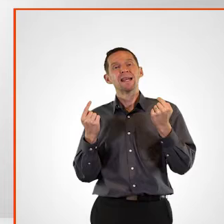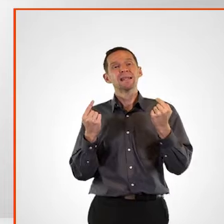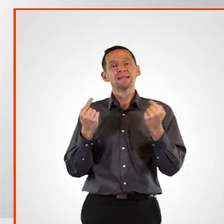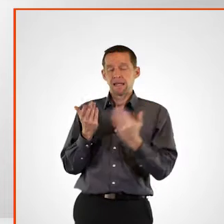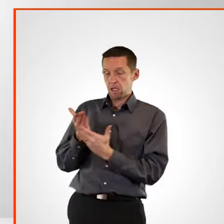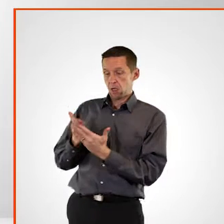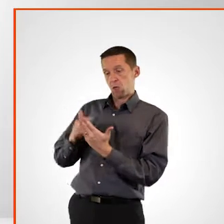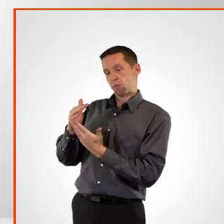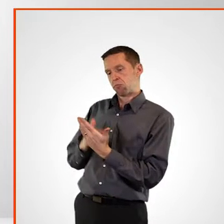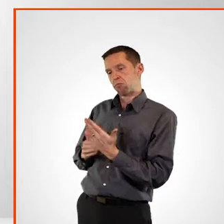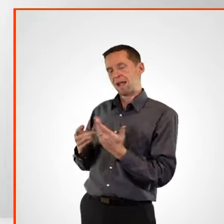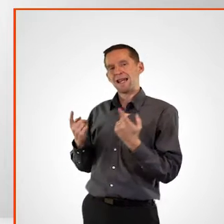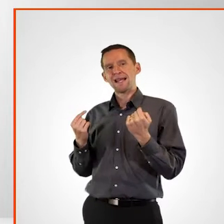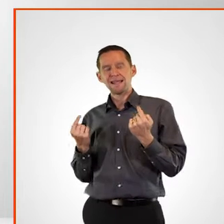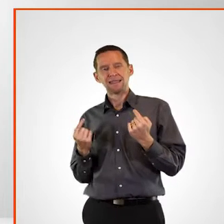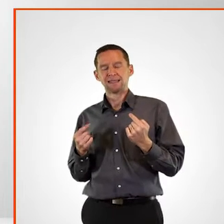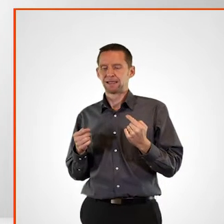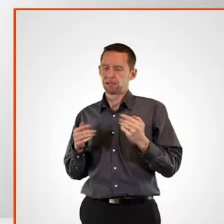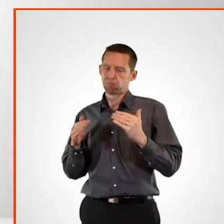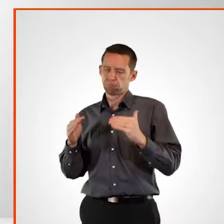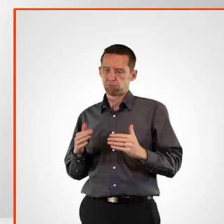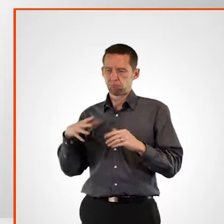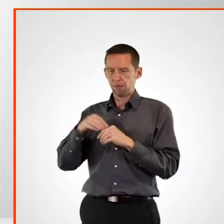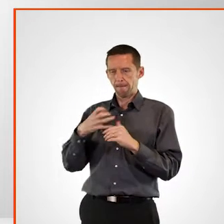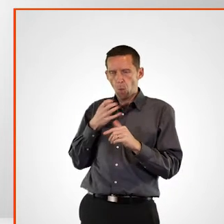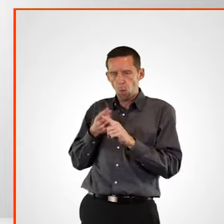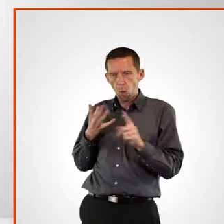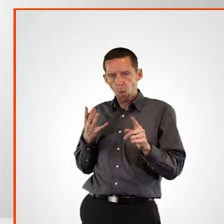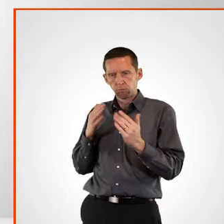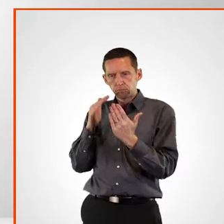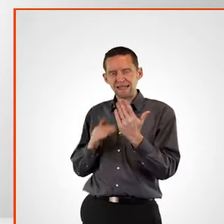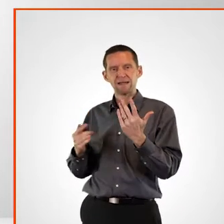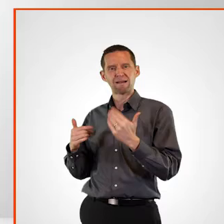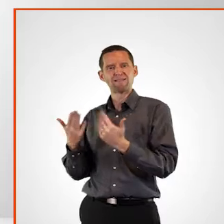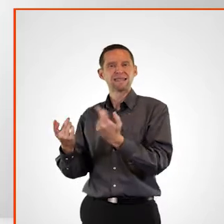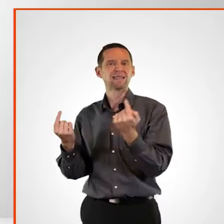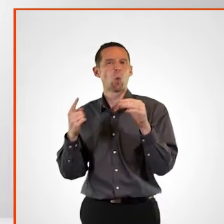are sort of easier in terms of the content is more explicit, they're easier questions.